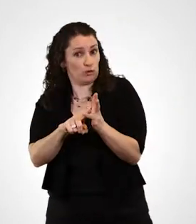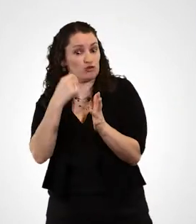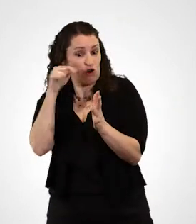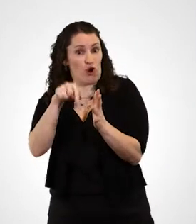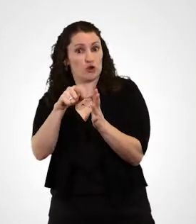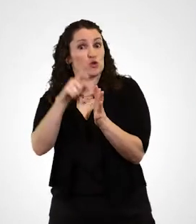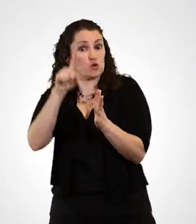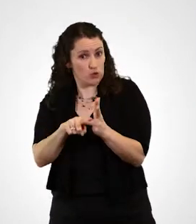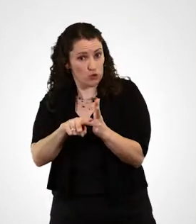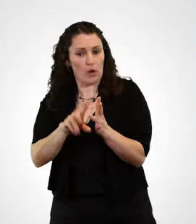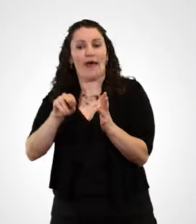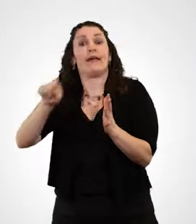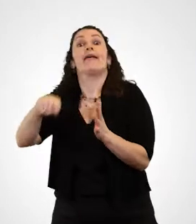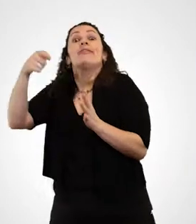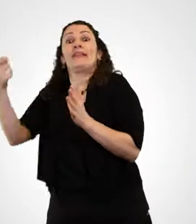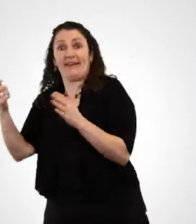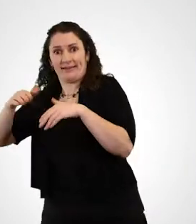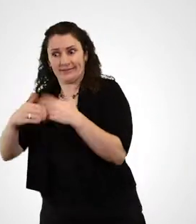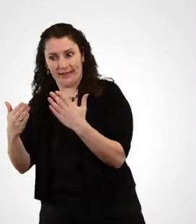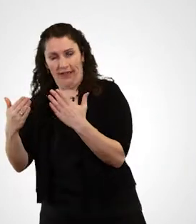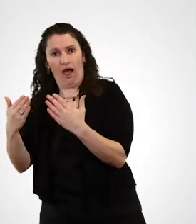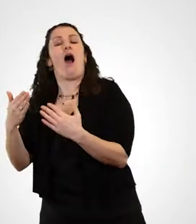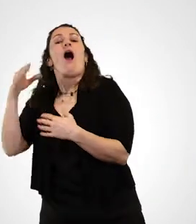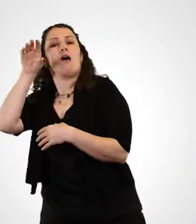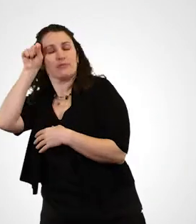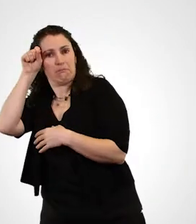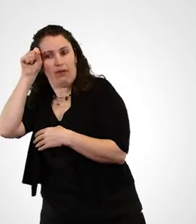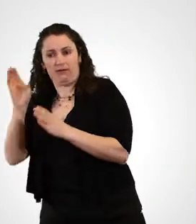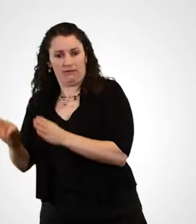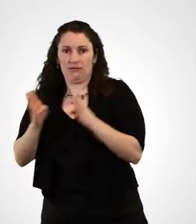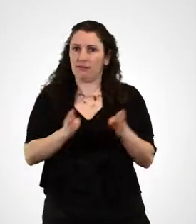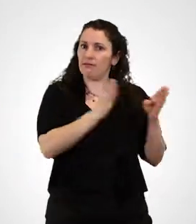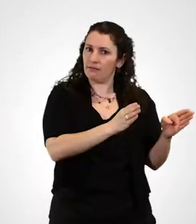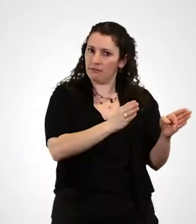they actually do the same experience that the children in the story did.